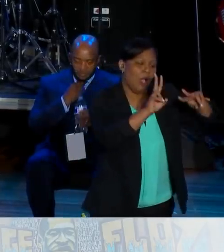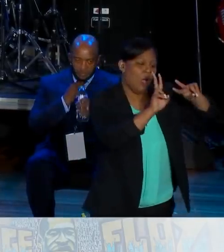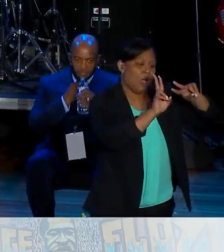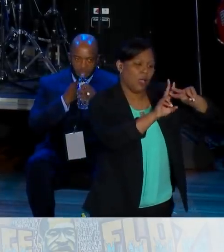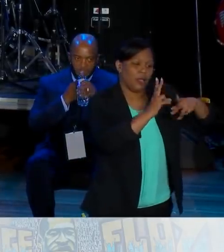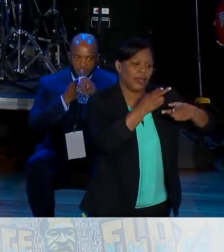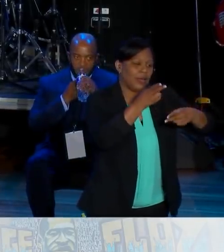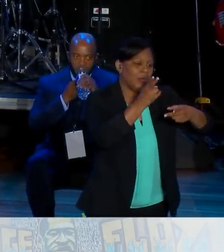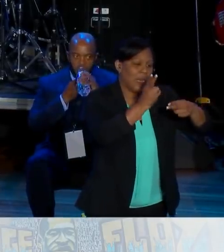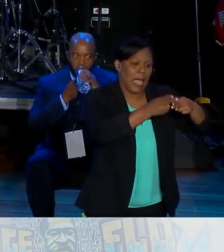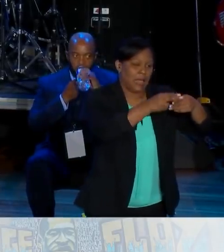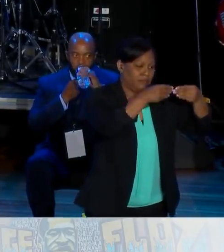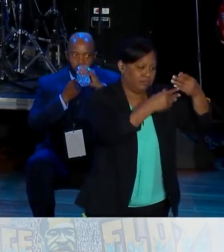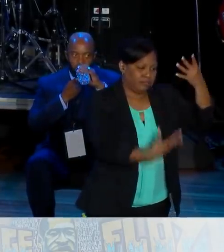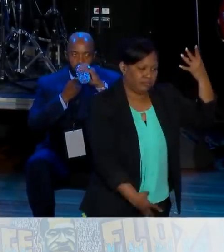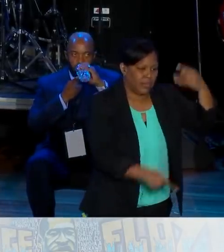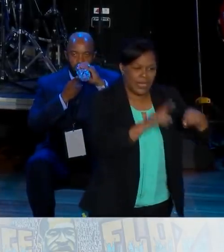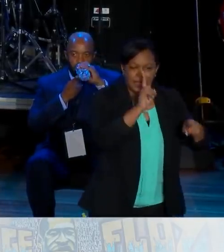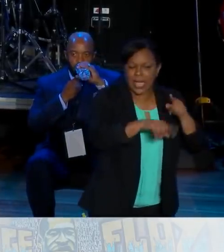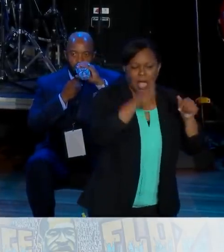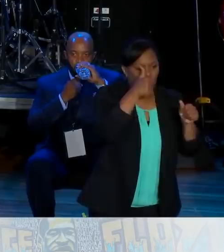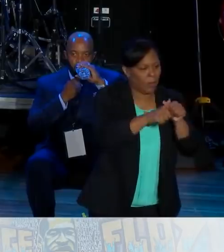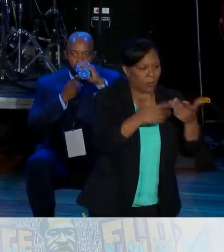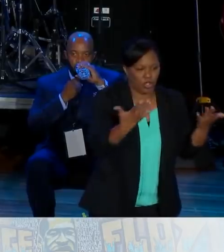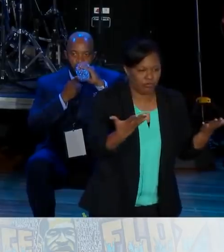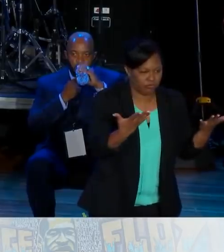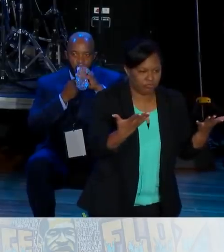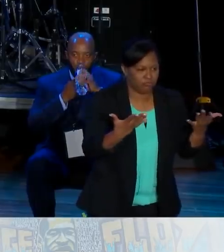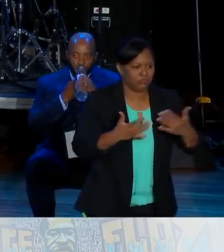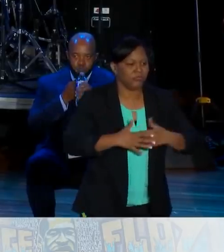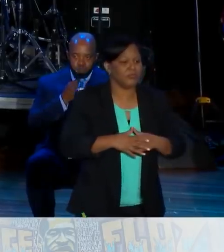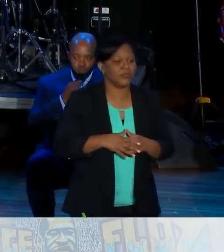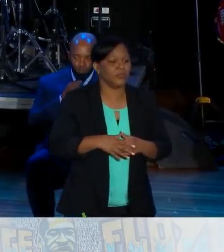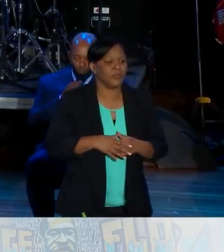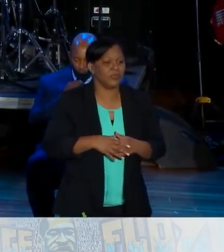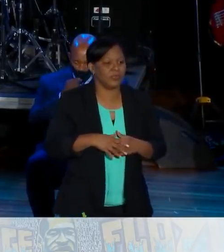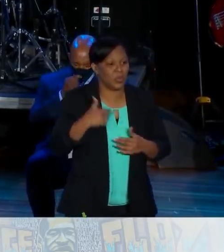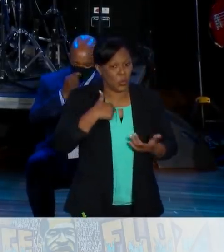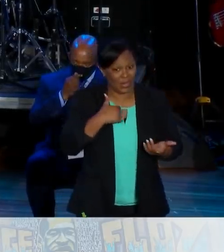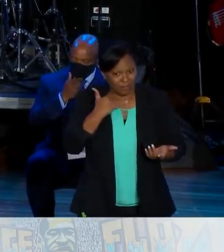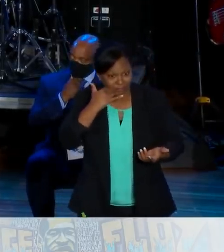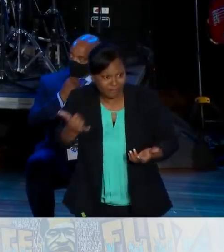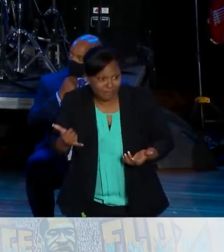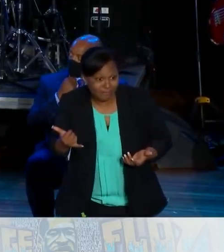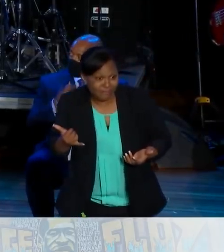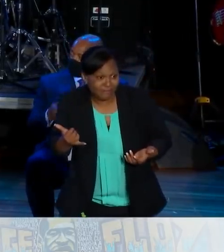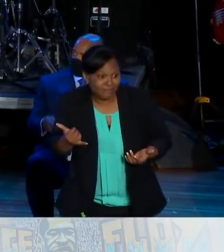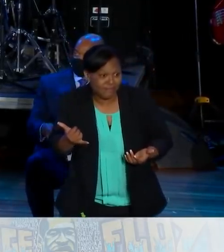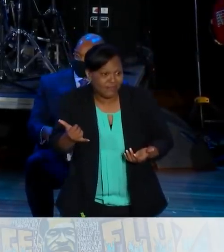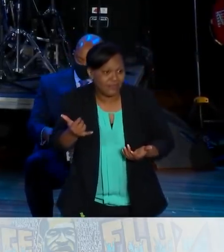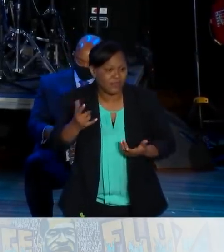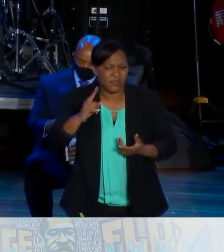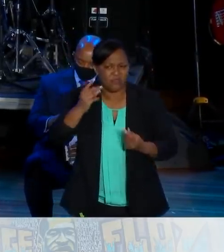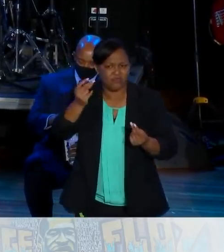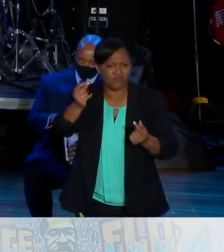HERE'S A MAN WHO HAS FOUGHT FOR SO MANY FAMILIES THAT TOO MANY HASHTAGS TO REMEMBER.